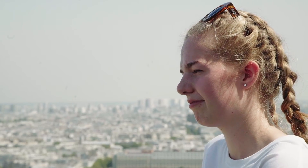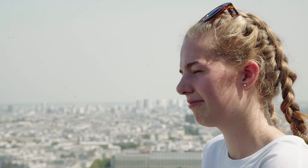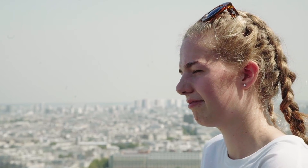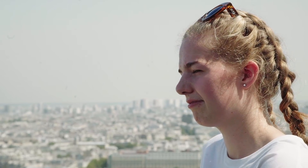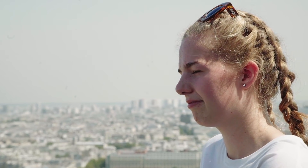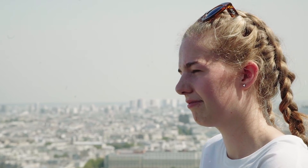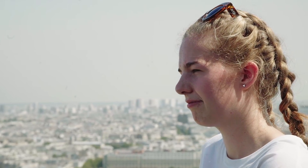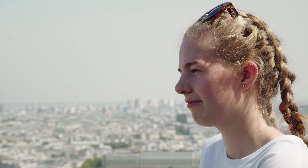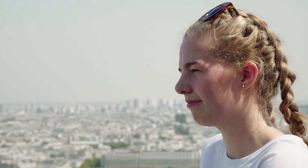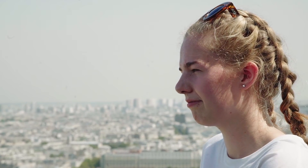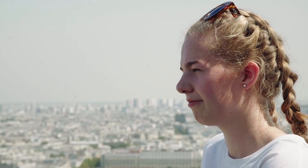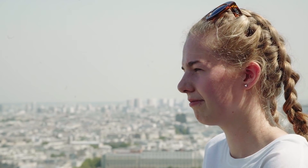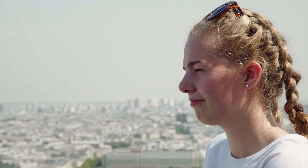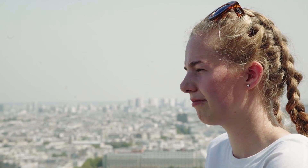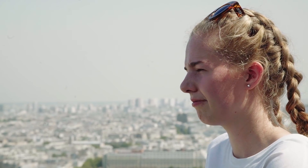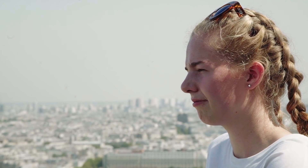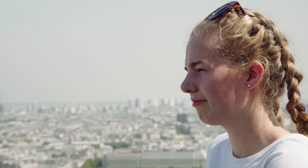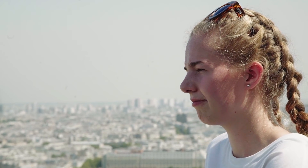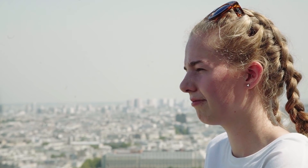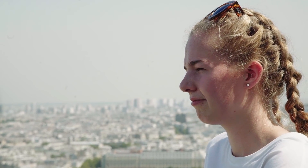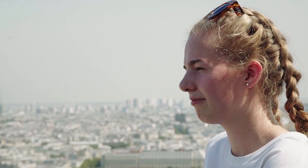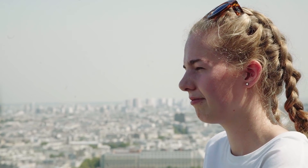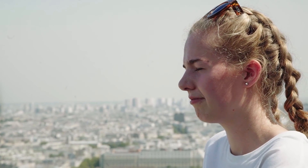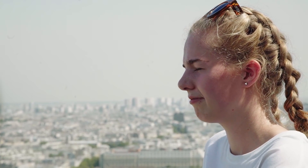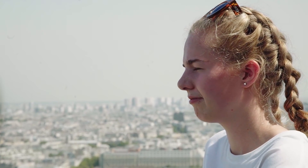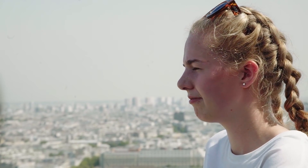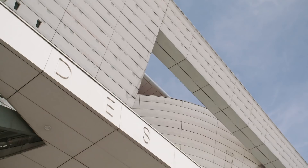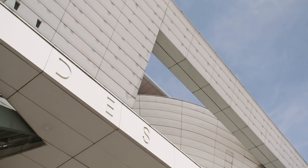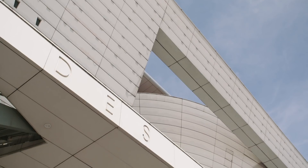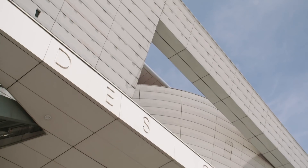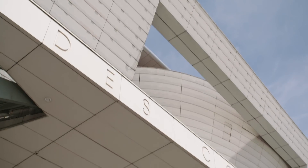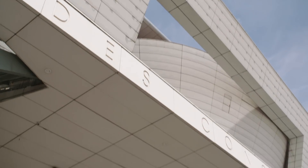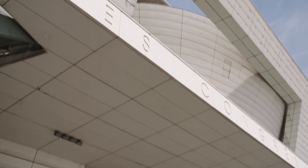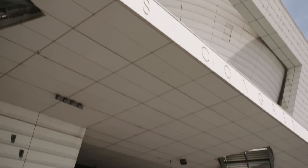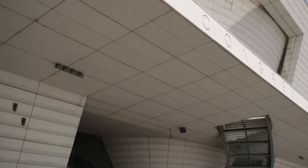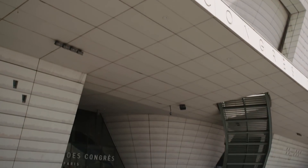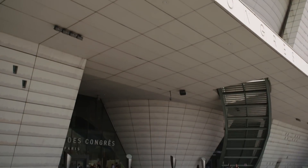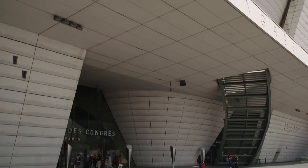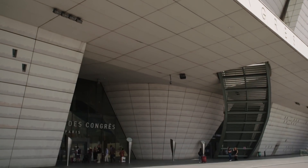So, this family trip is huge in itself, but we're actually here for the WFD Congress.